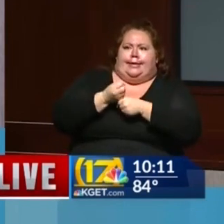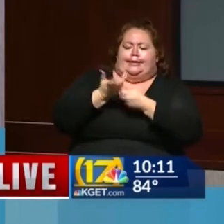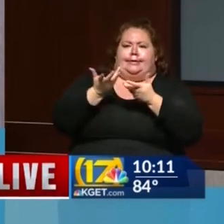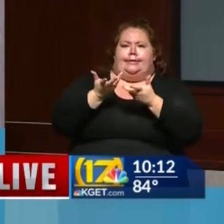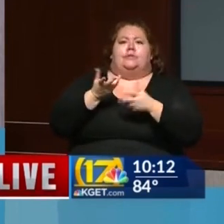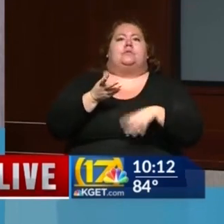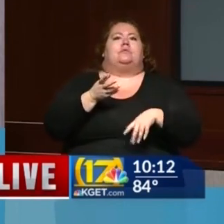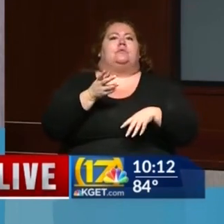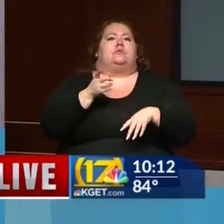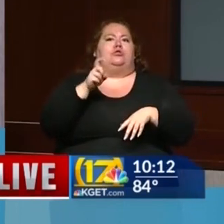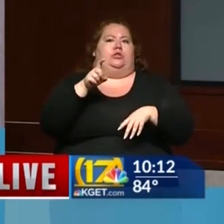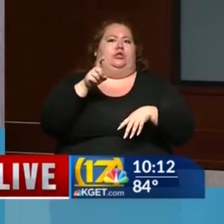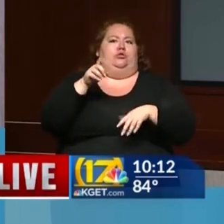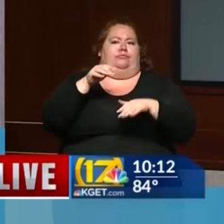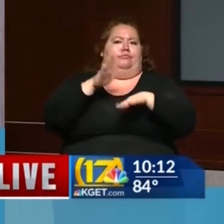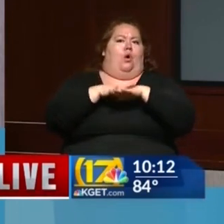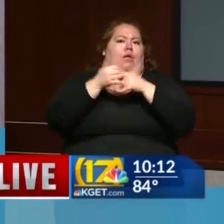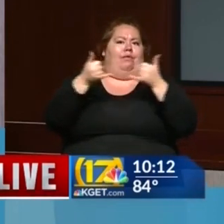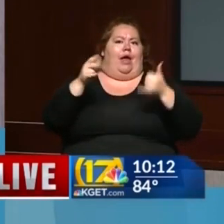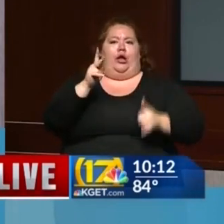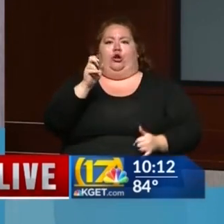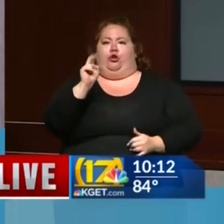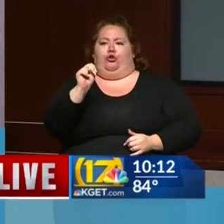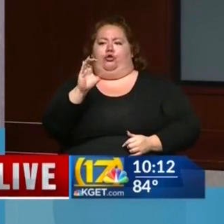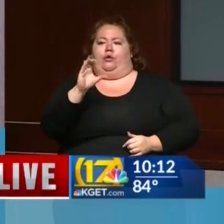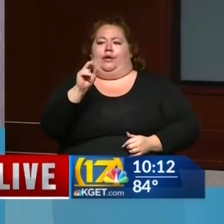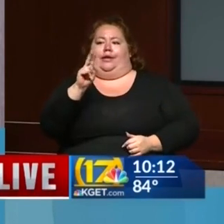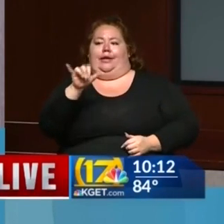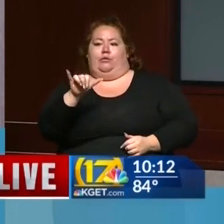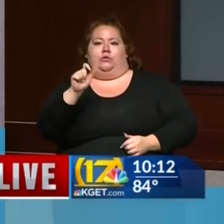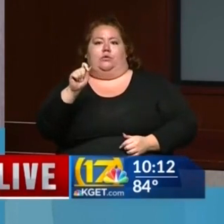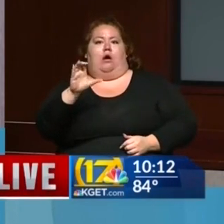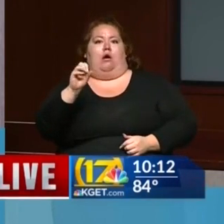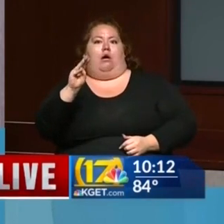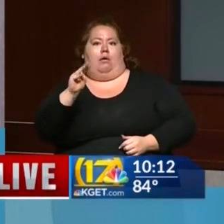SMALL BUSINESS CAN ACCESS THIS EQUIPMENT FOR FREE, NO COST TO